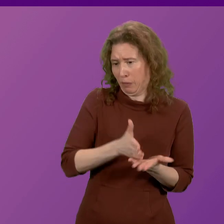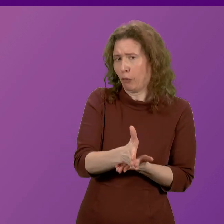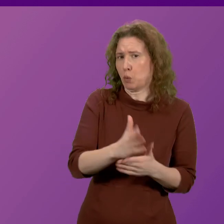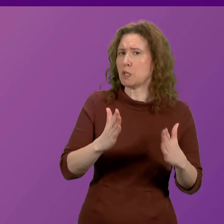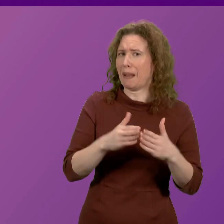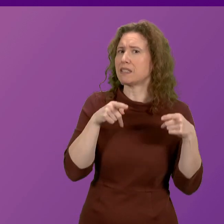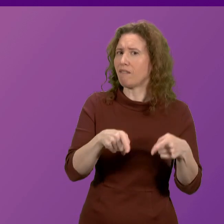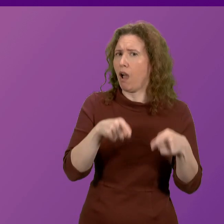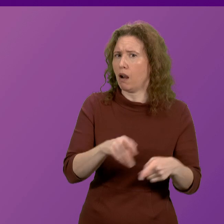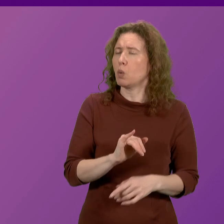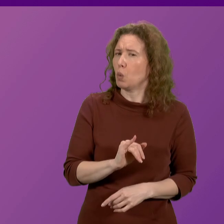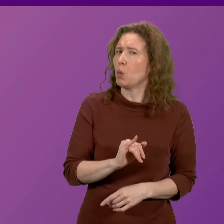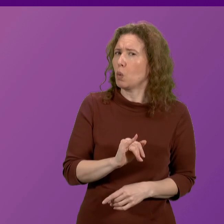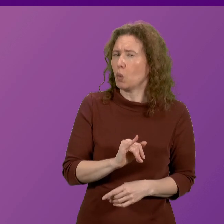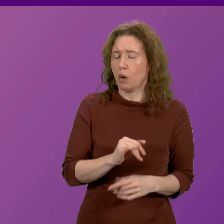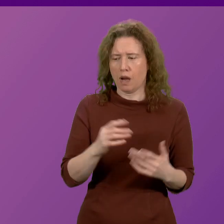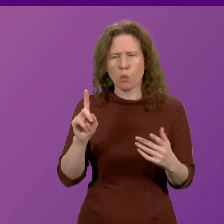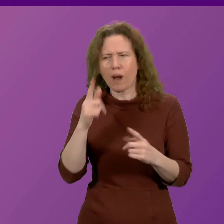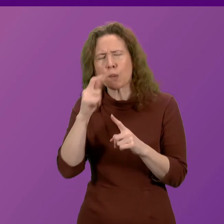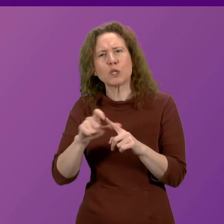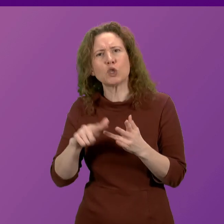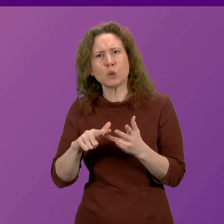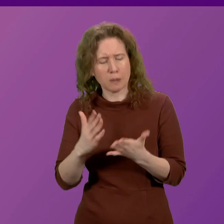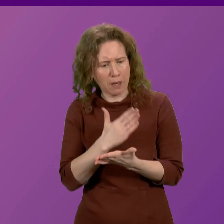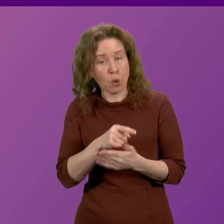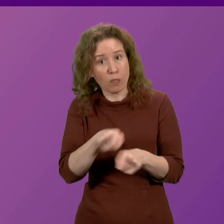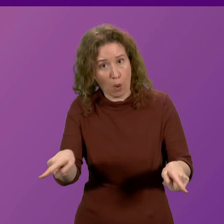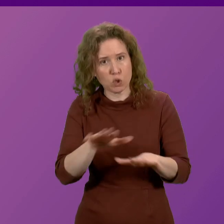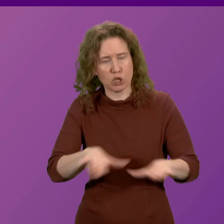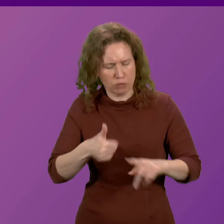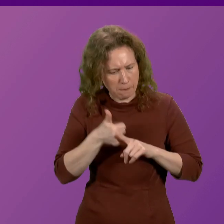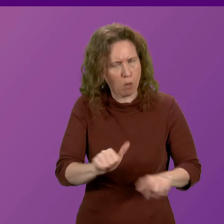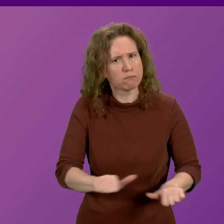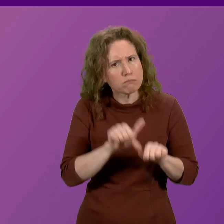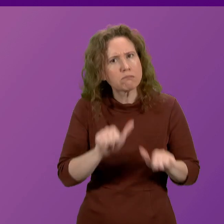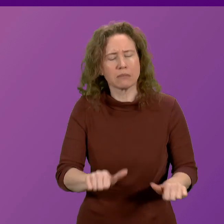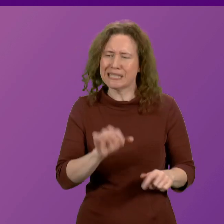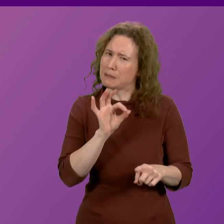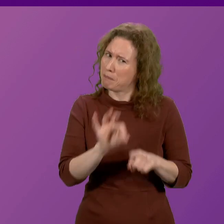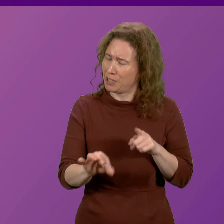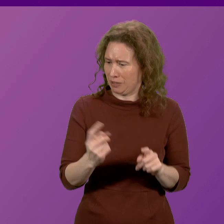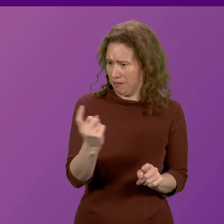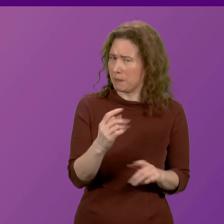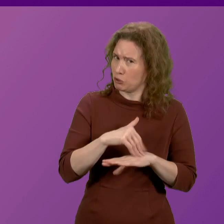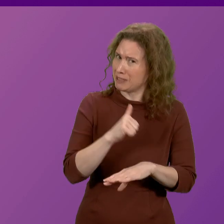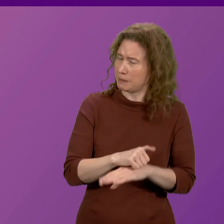can the Scottish Government put in place to ensure that those children receive the support that they need, especially heading into the festive season?